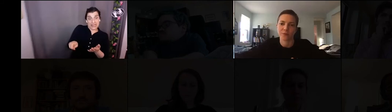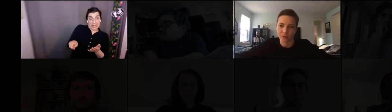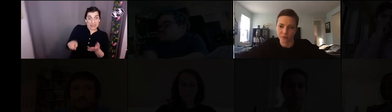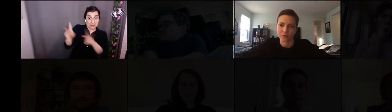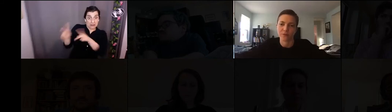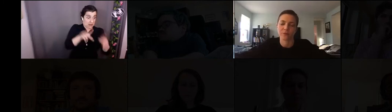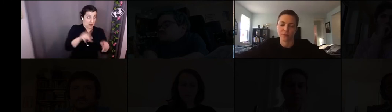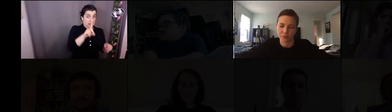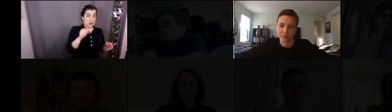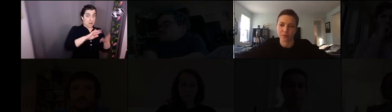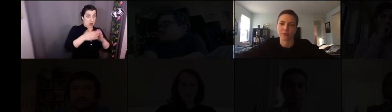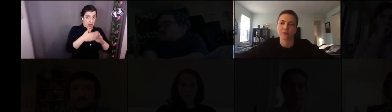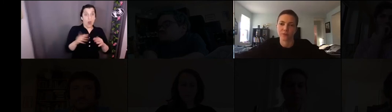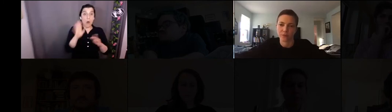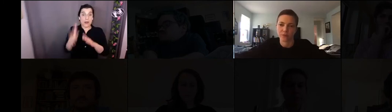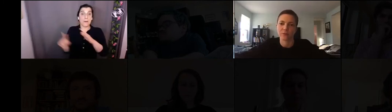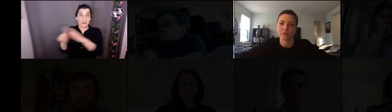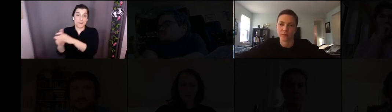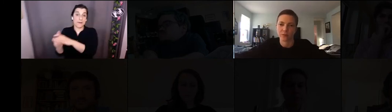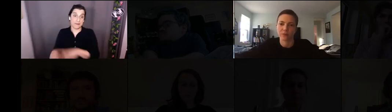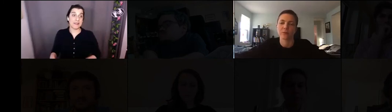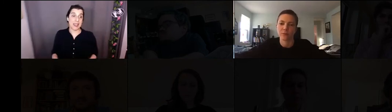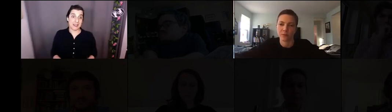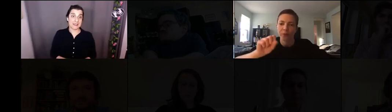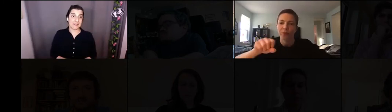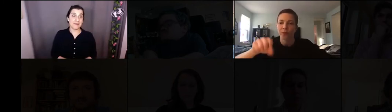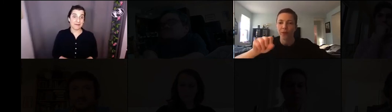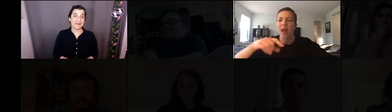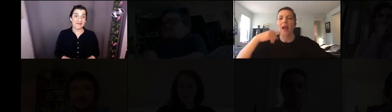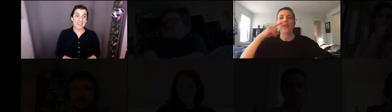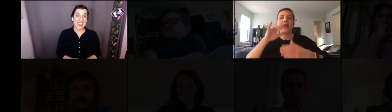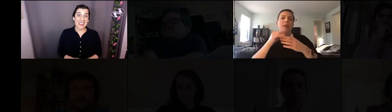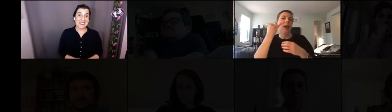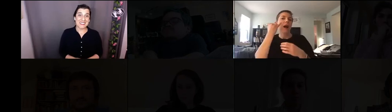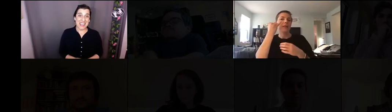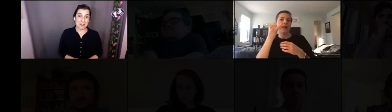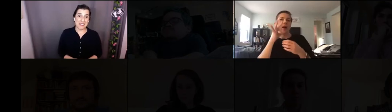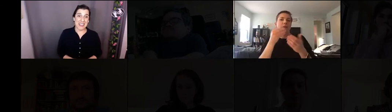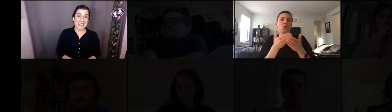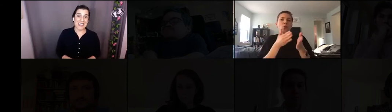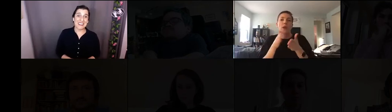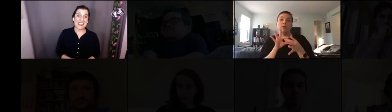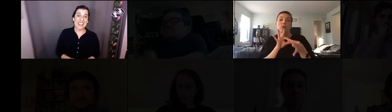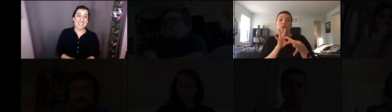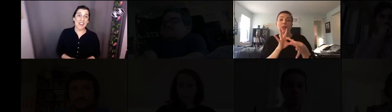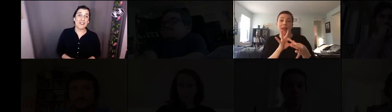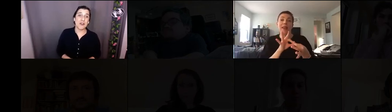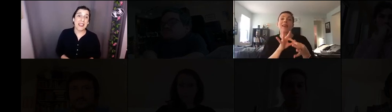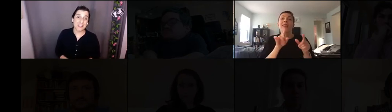Yes. This is Amber. Yes. And I think the idea of new ways of relating is also really important as well in